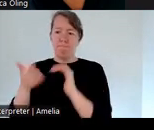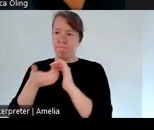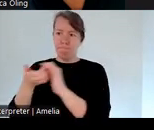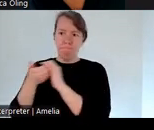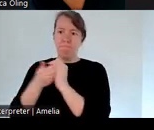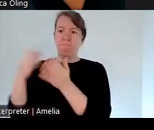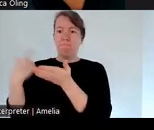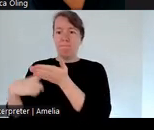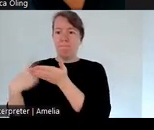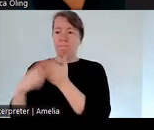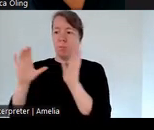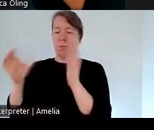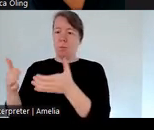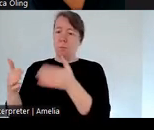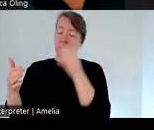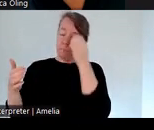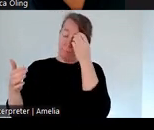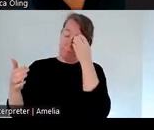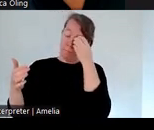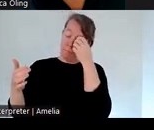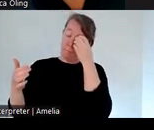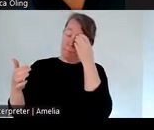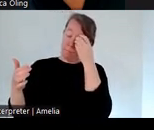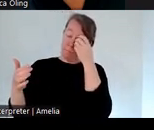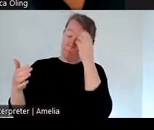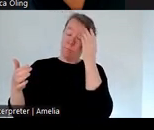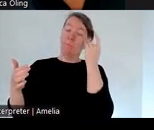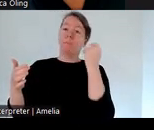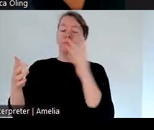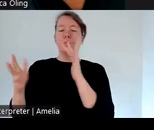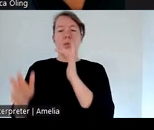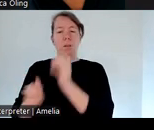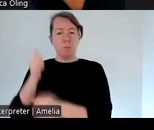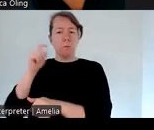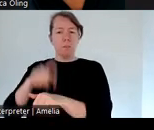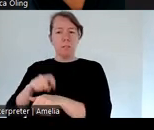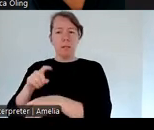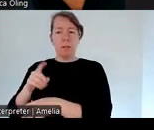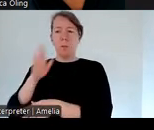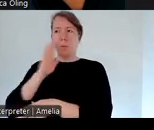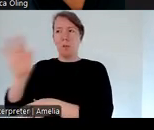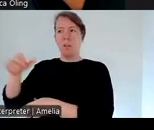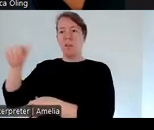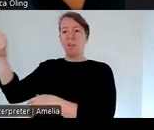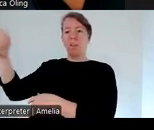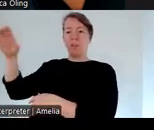Um, and they come together and mostly hire third parties to do VPAT reviews.